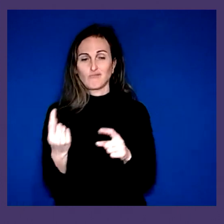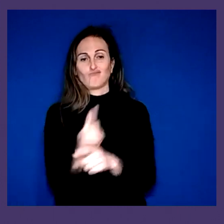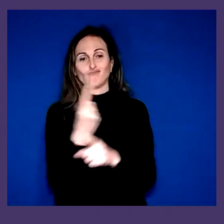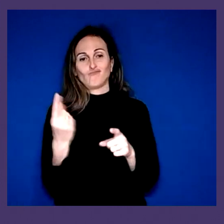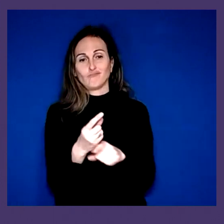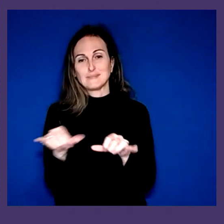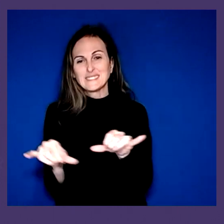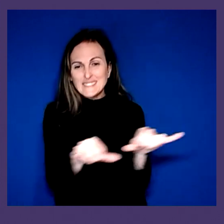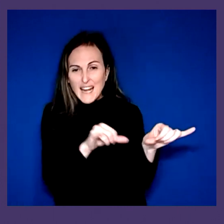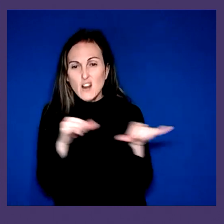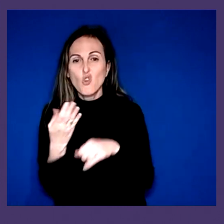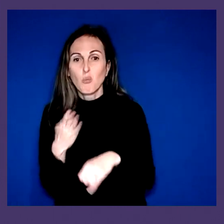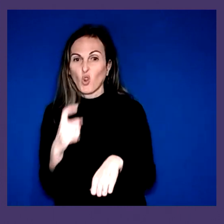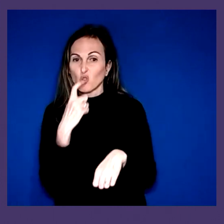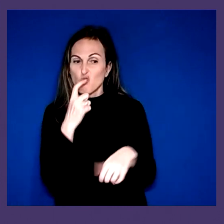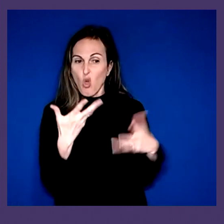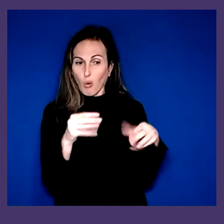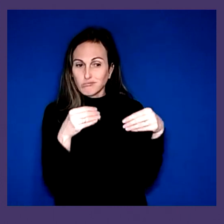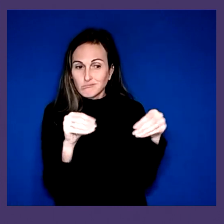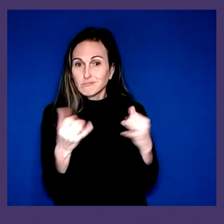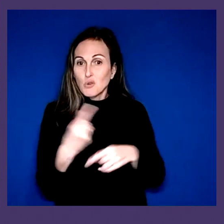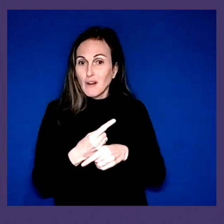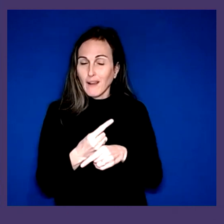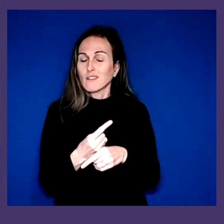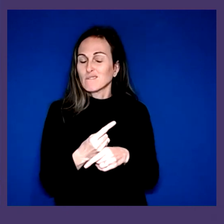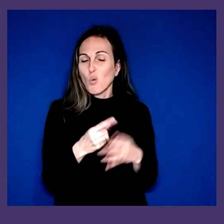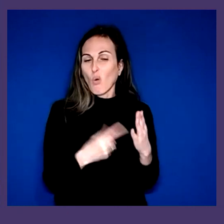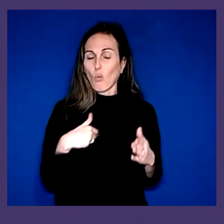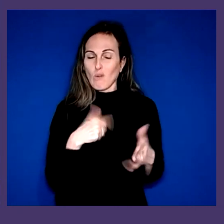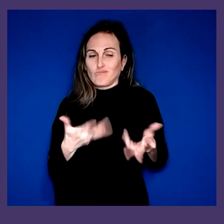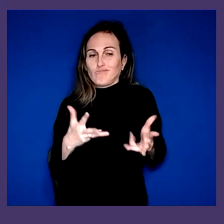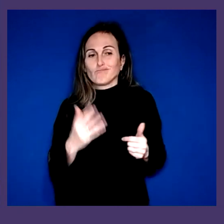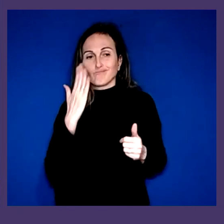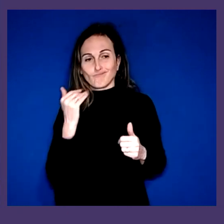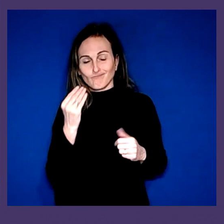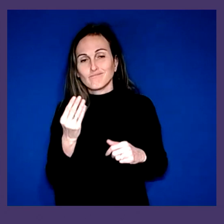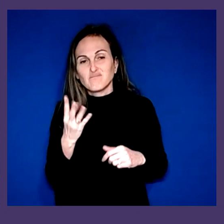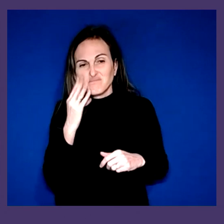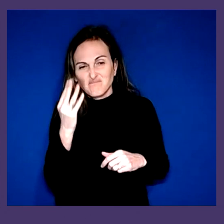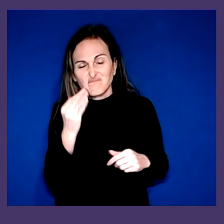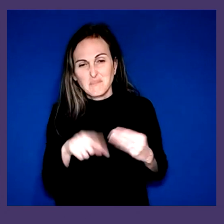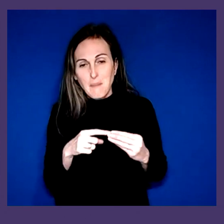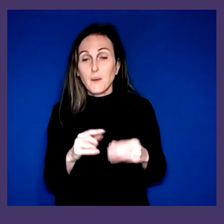that is on the market today that we're all very familiar with. One of the things with Bluetooth Low Energy Audio